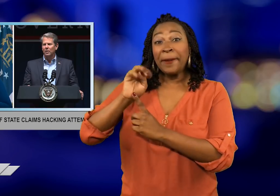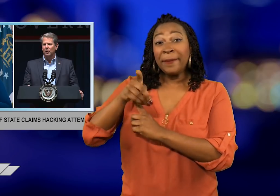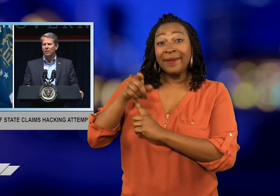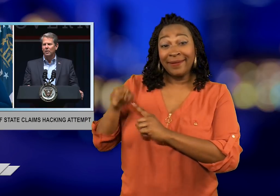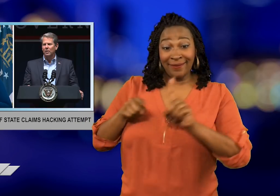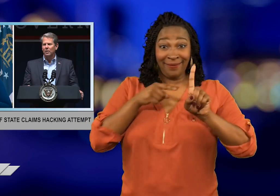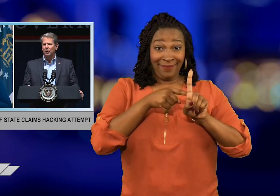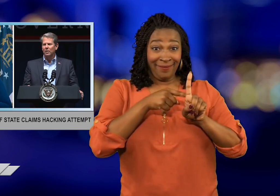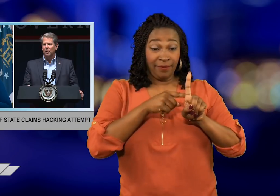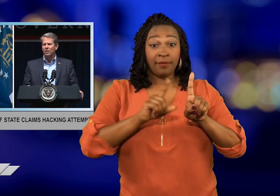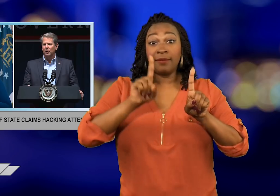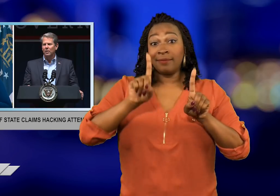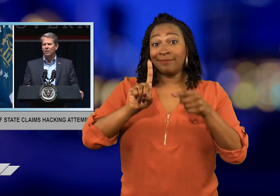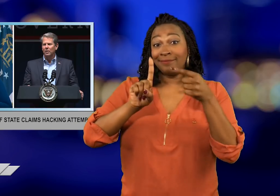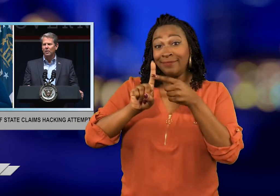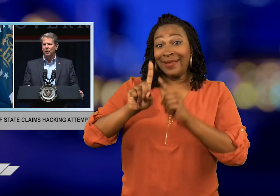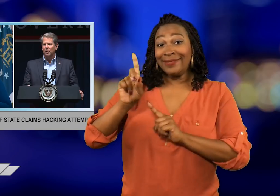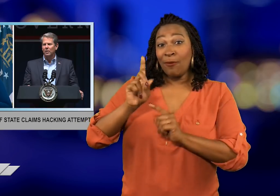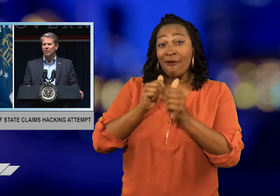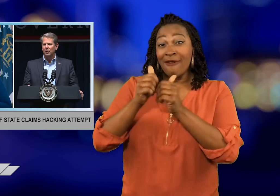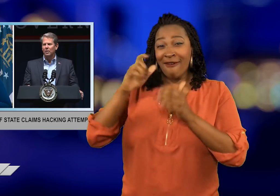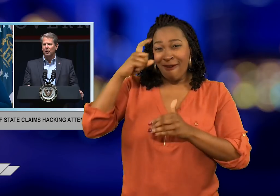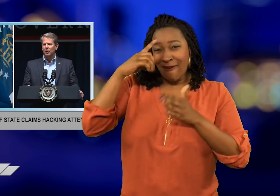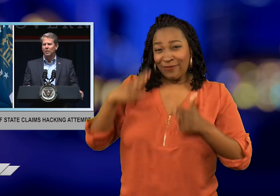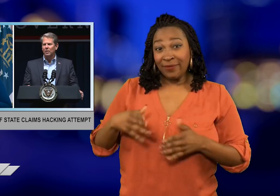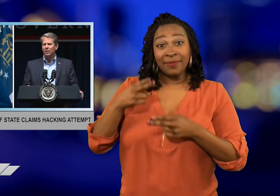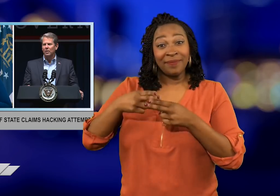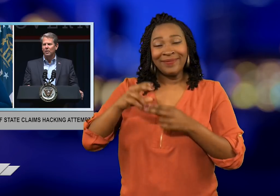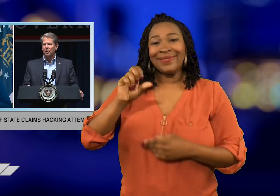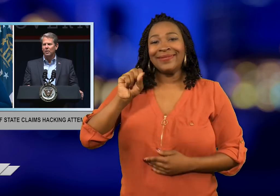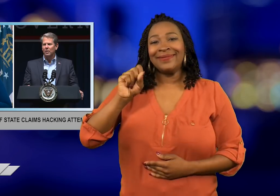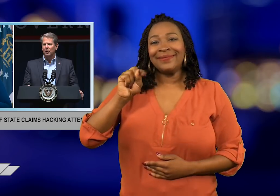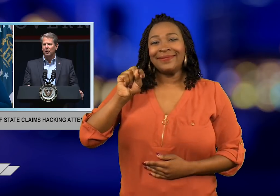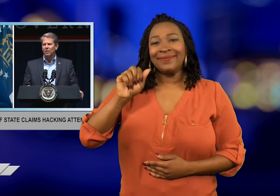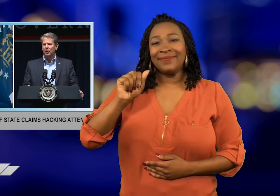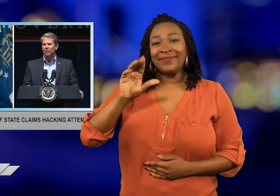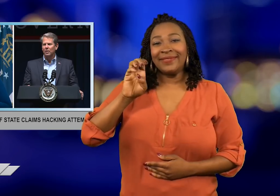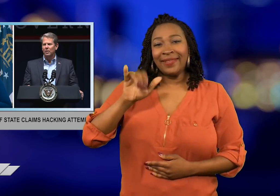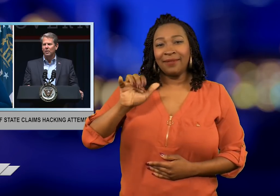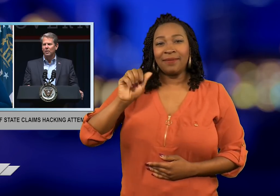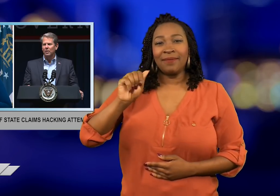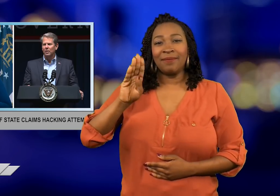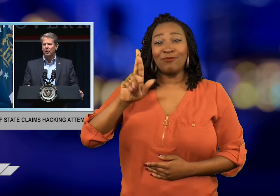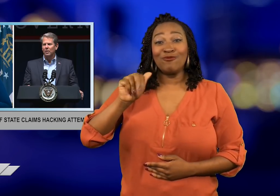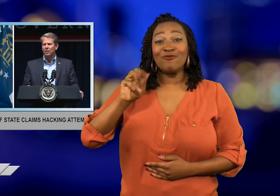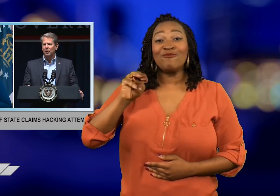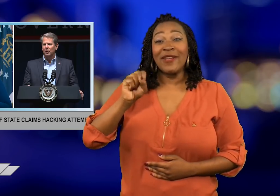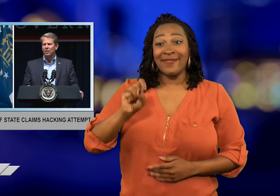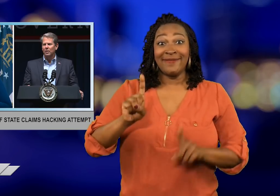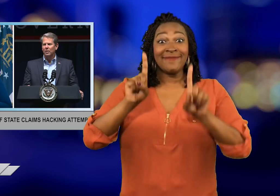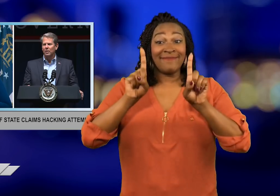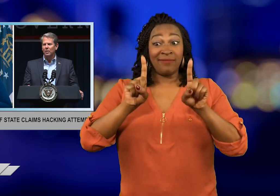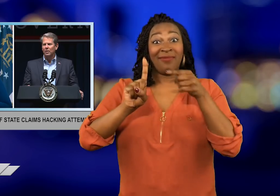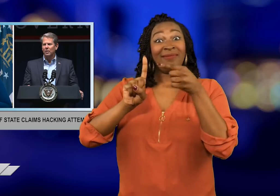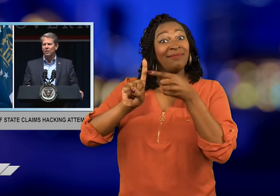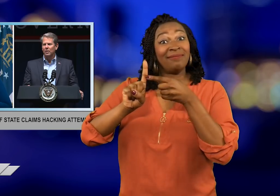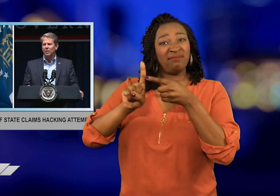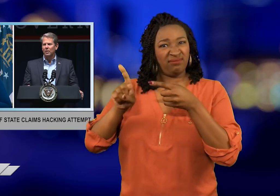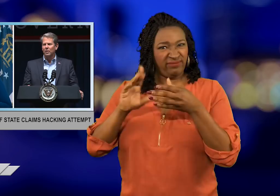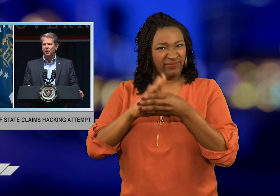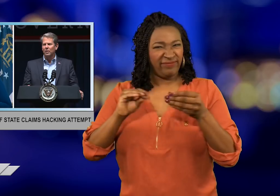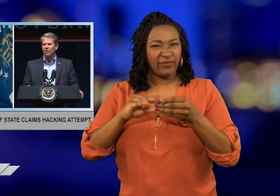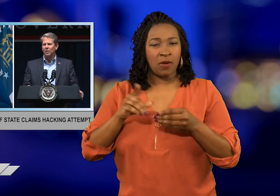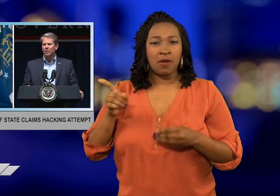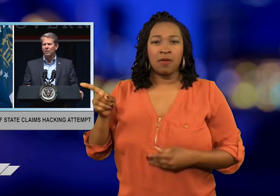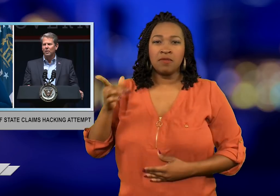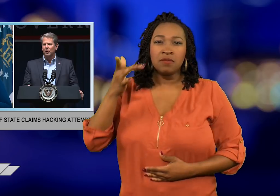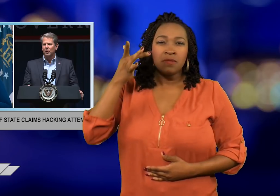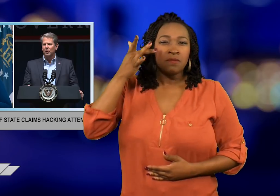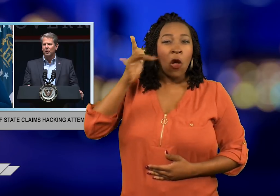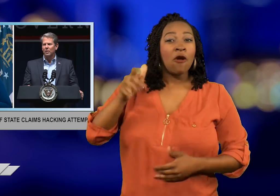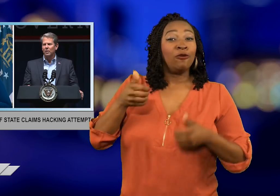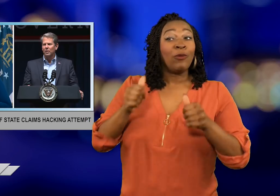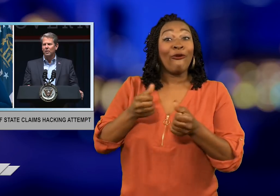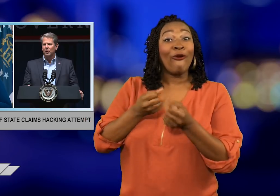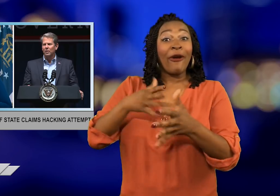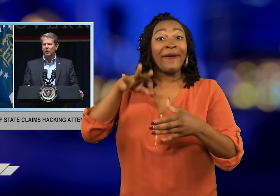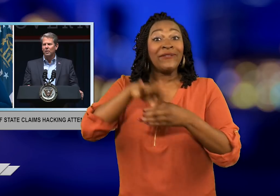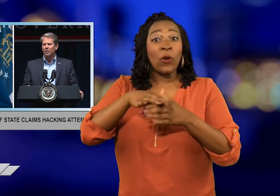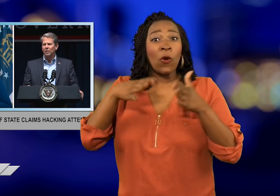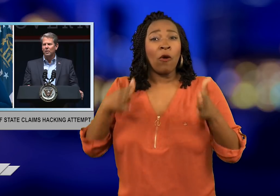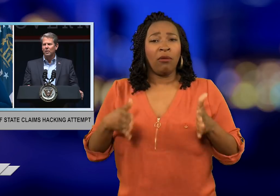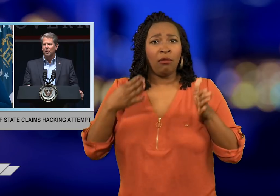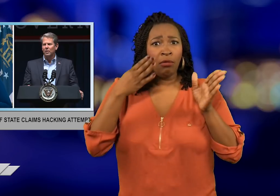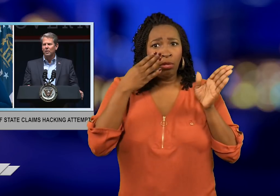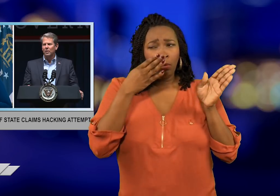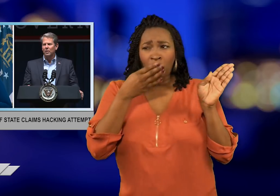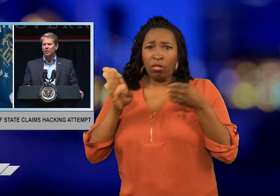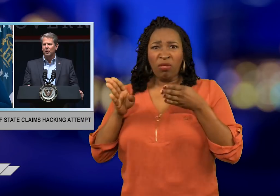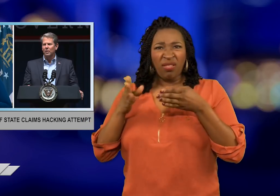Kemp's Democratic opponent Stacey Abrams said the move was an attempt to distract voters